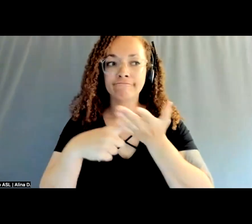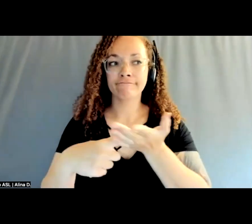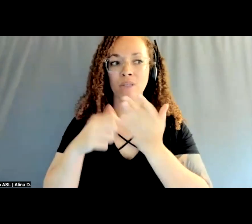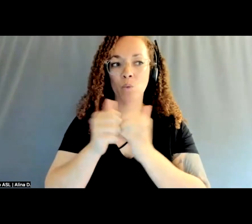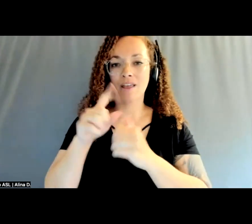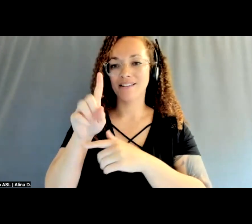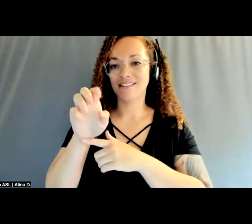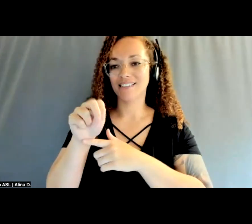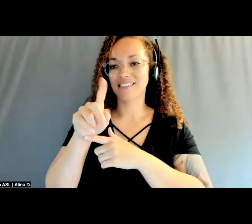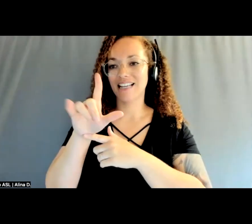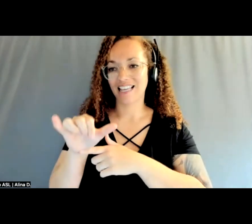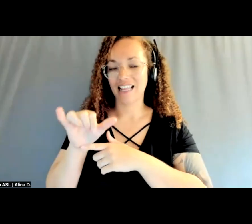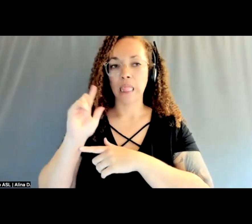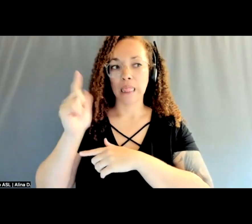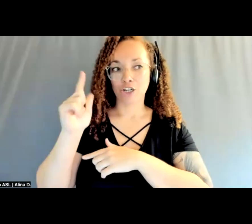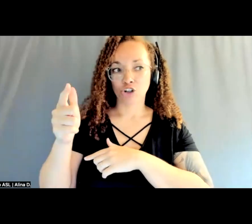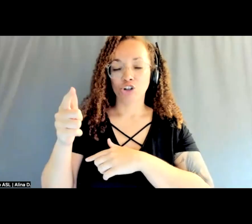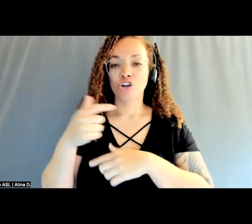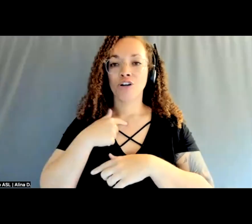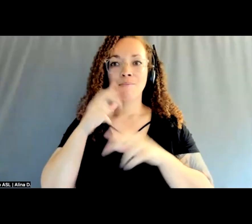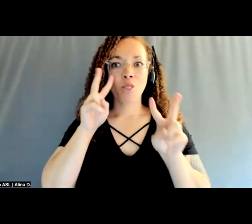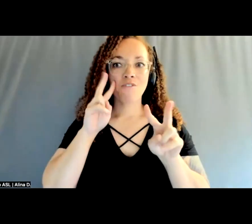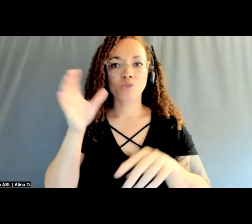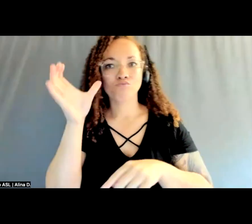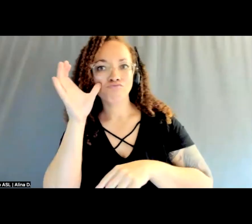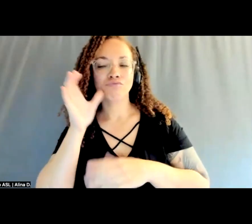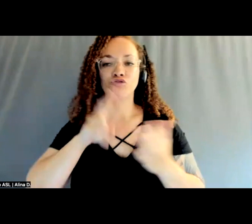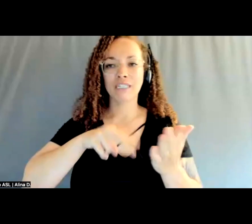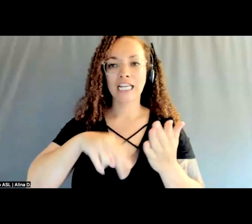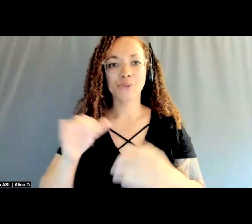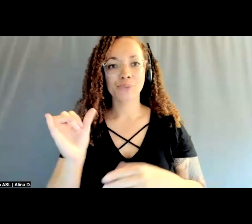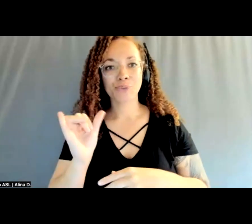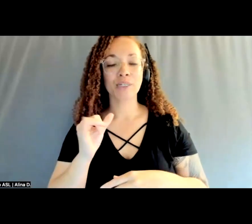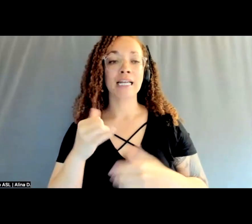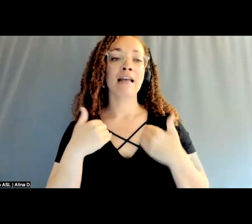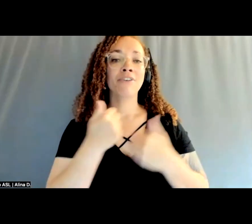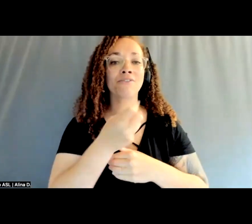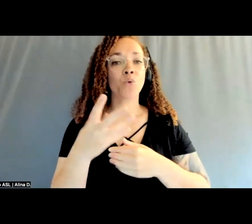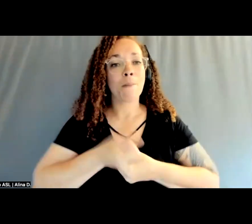later, and to hear her read as well. I have a few poems from my collection Heirloom